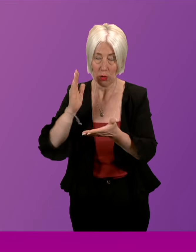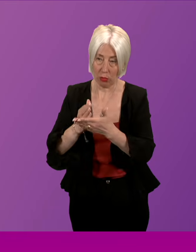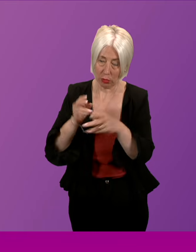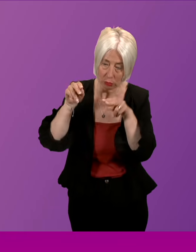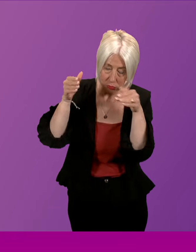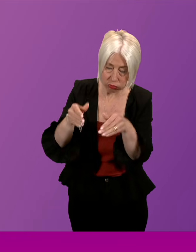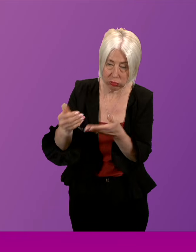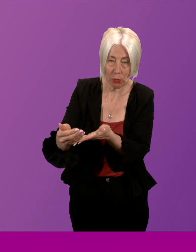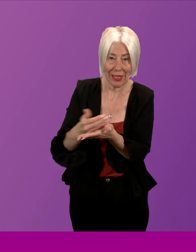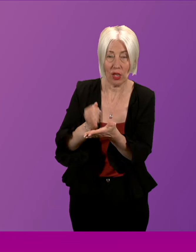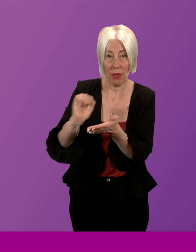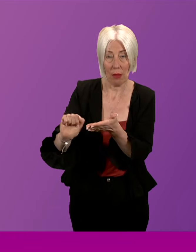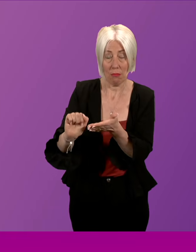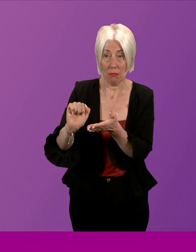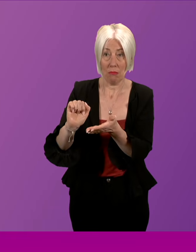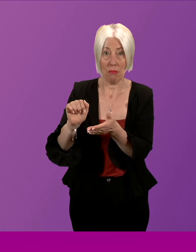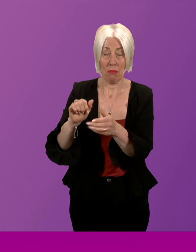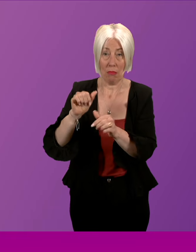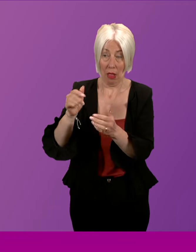interests right at the heart of the criminal justice process.